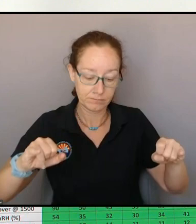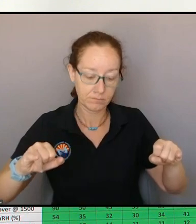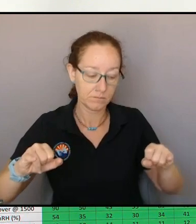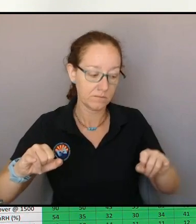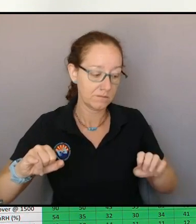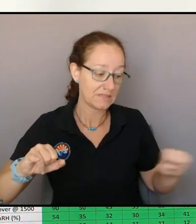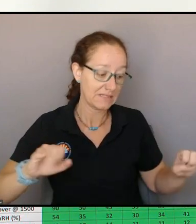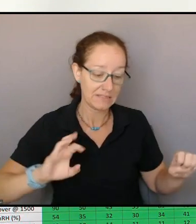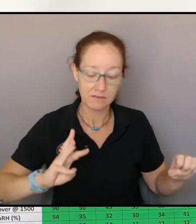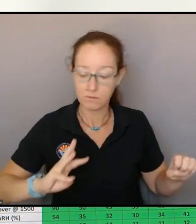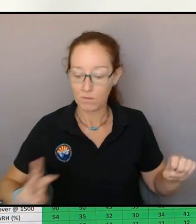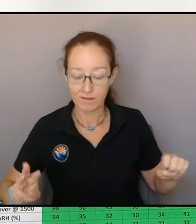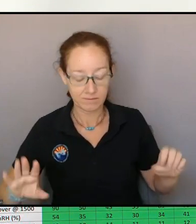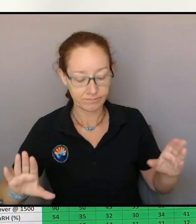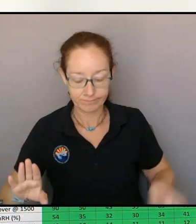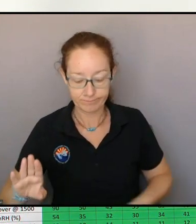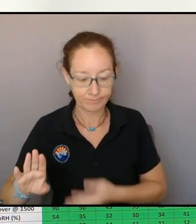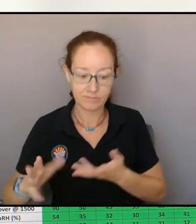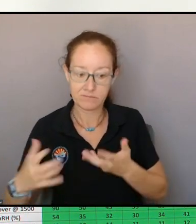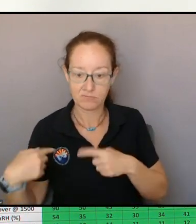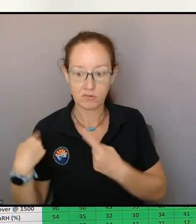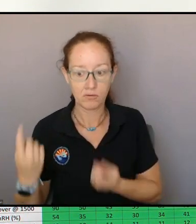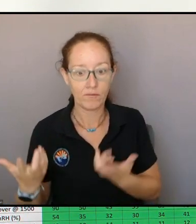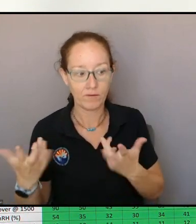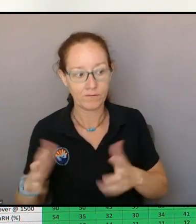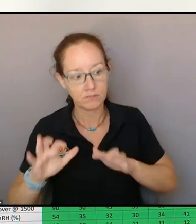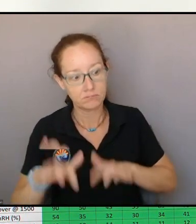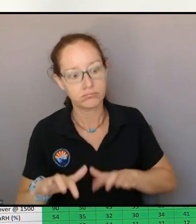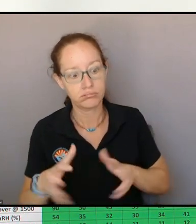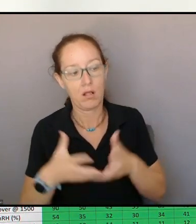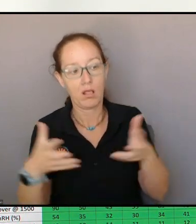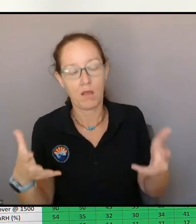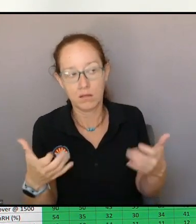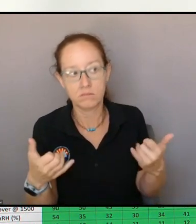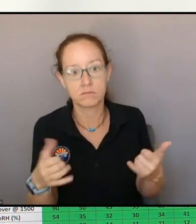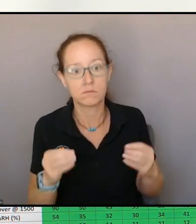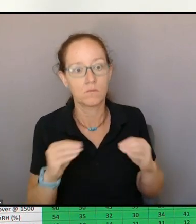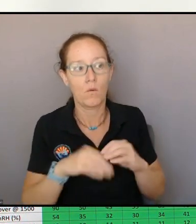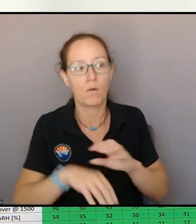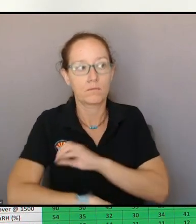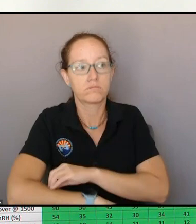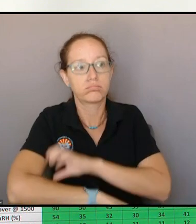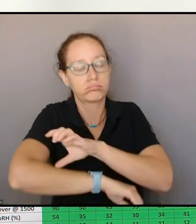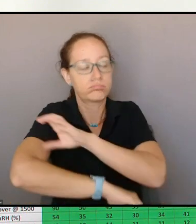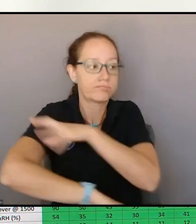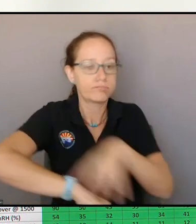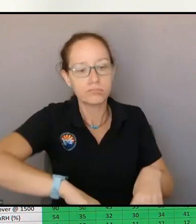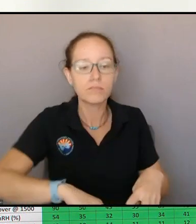bit of moisture in the area. As we move into Tuesday, Wednesday that kind of alluded to: We have moisture off to the west